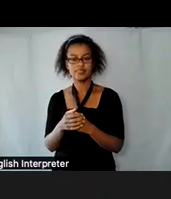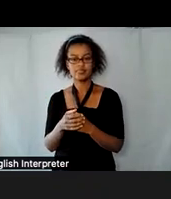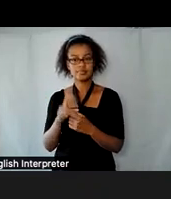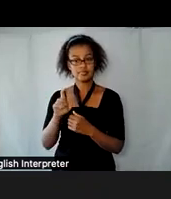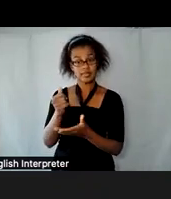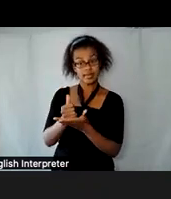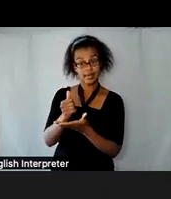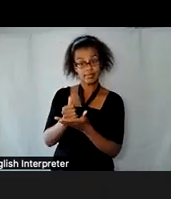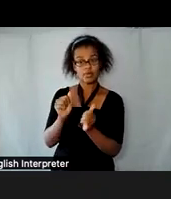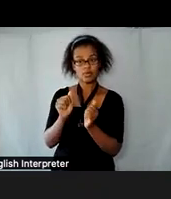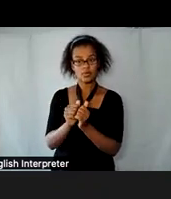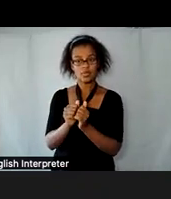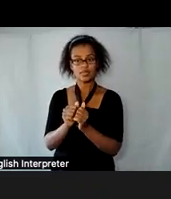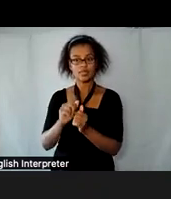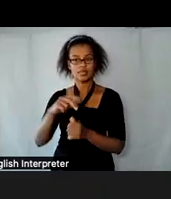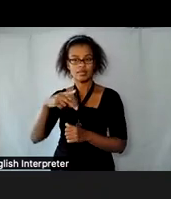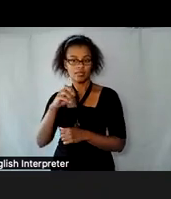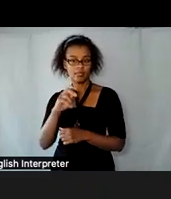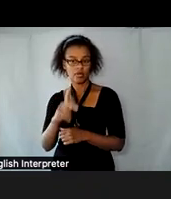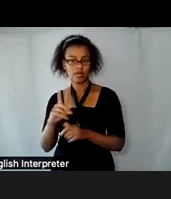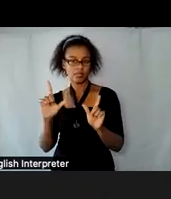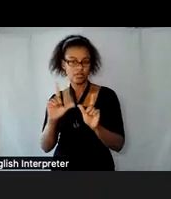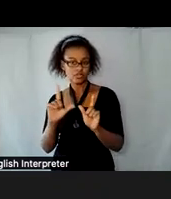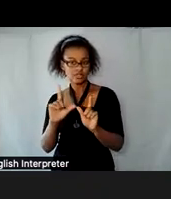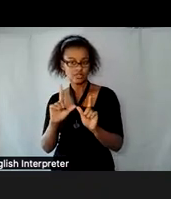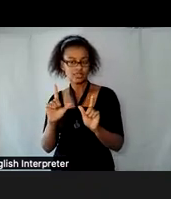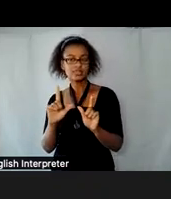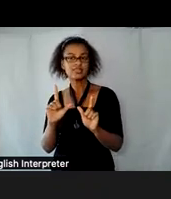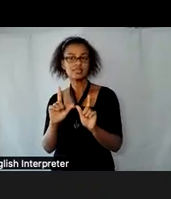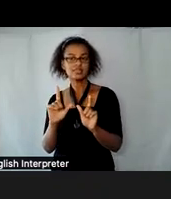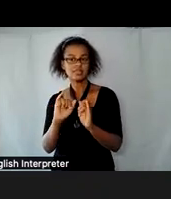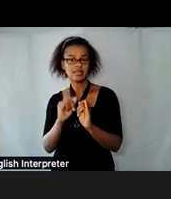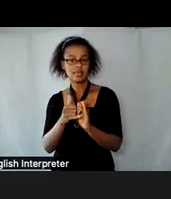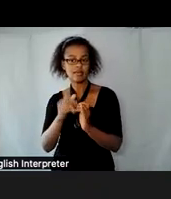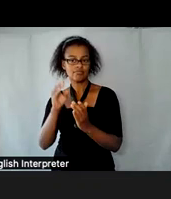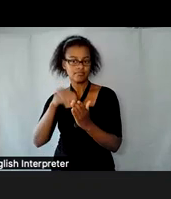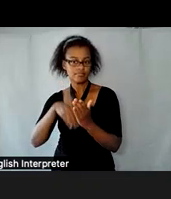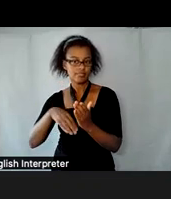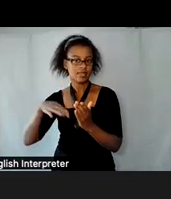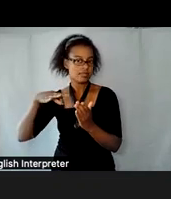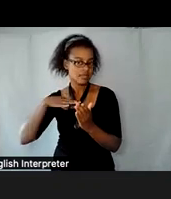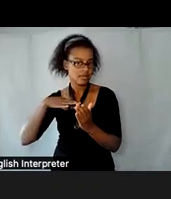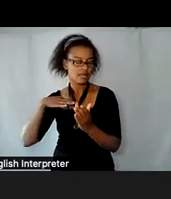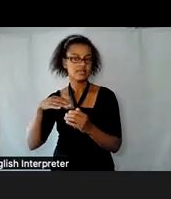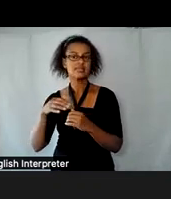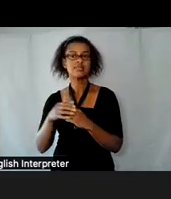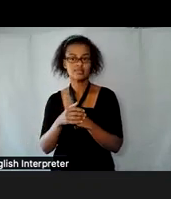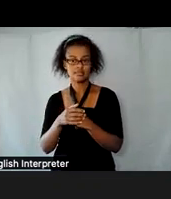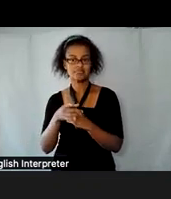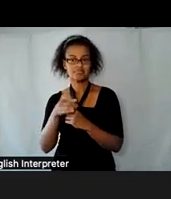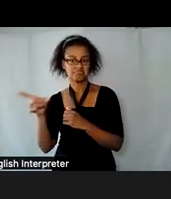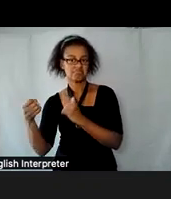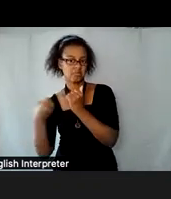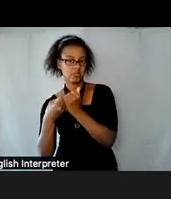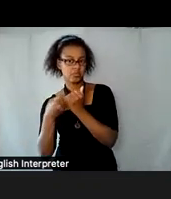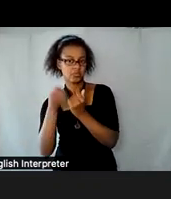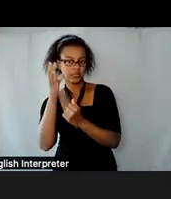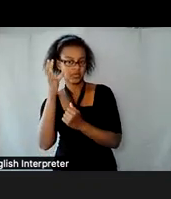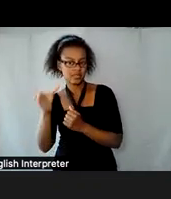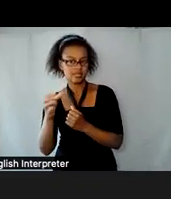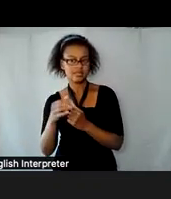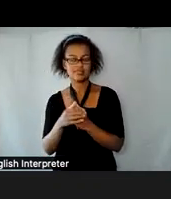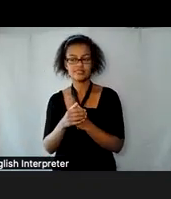and free Park permits from Parks, Forestry and Recreation as well as access to space